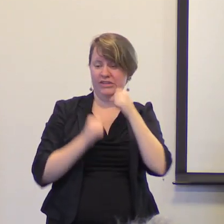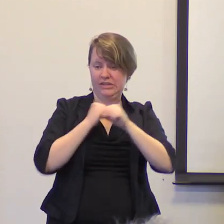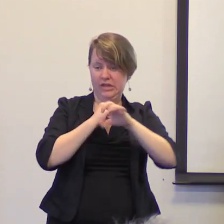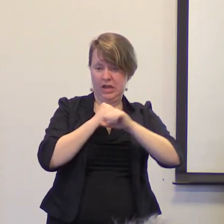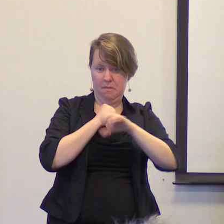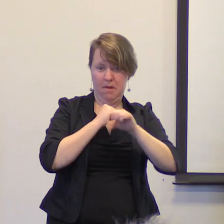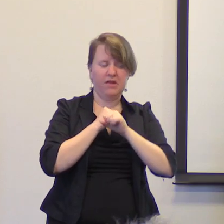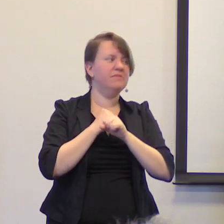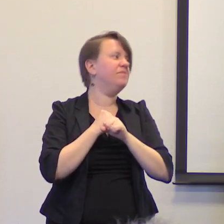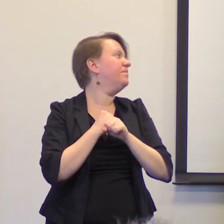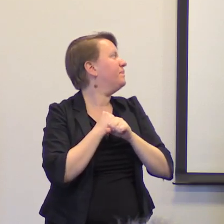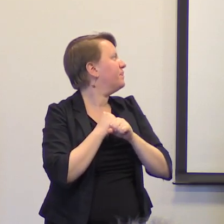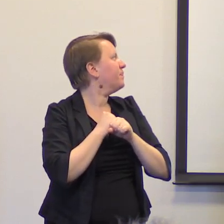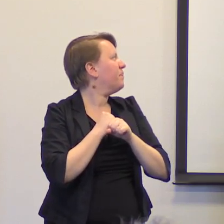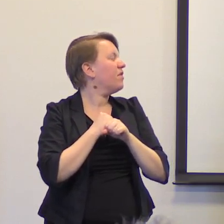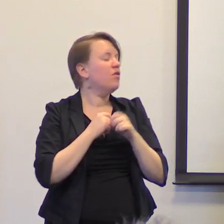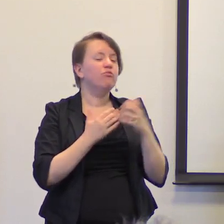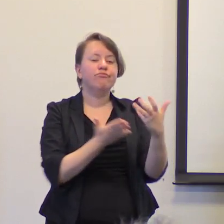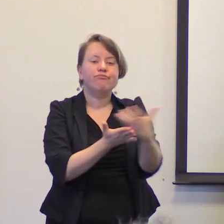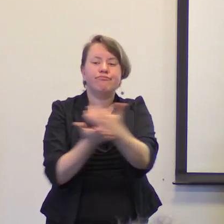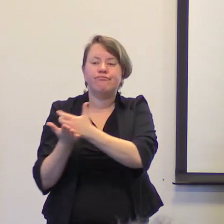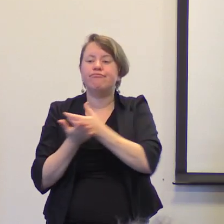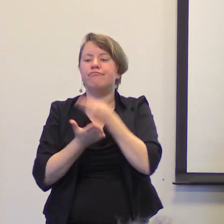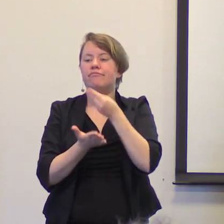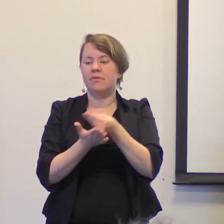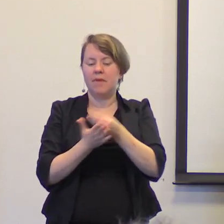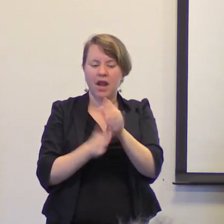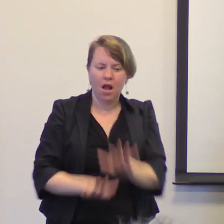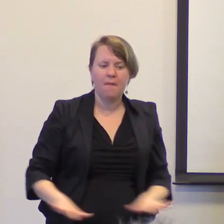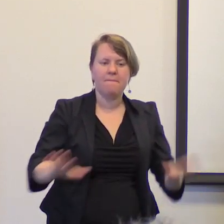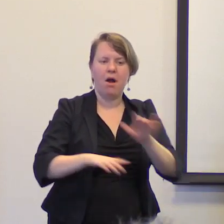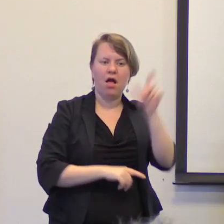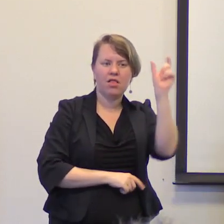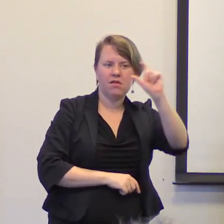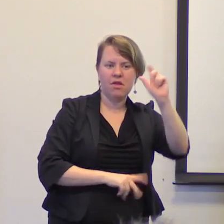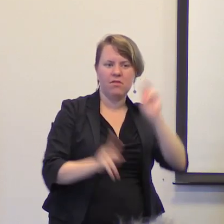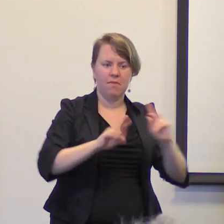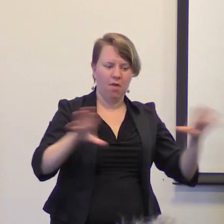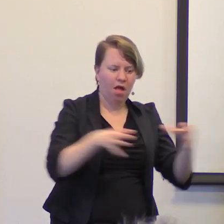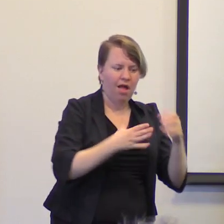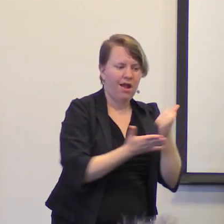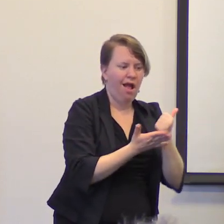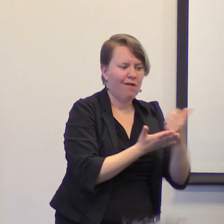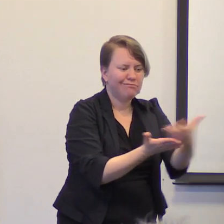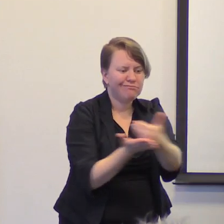the page--was to raise money among Muslims to repair the Jewish cemetery in St. Louis